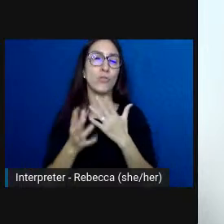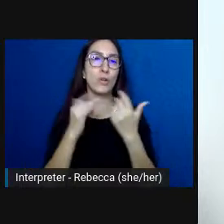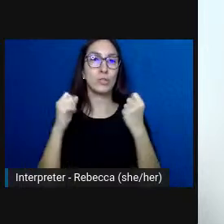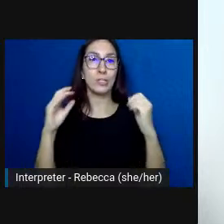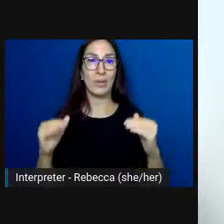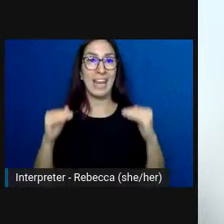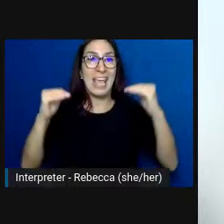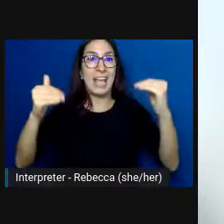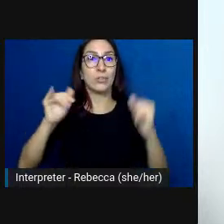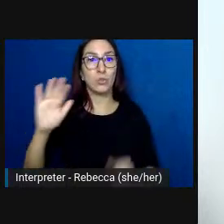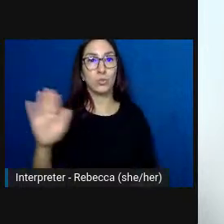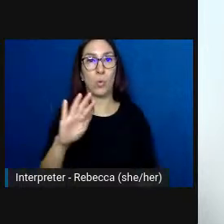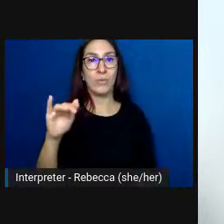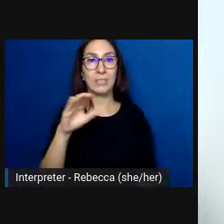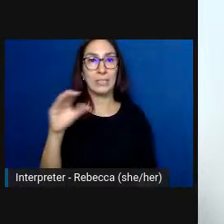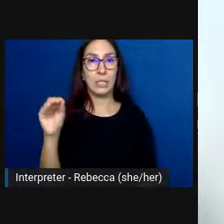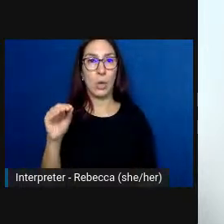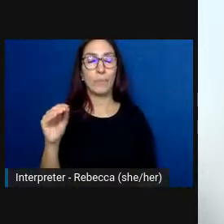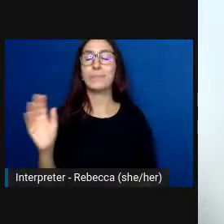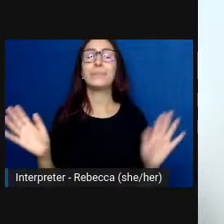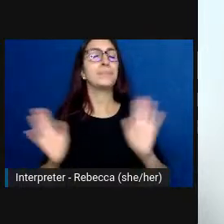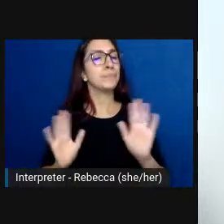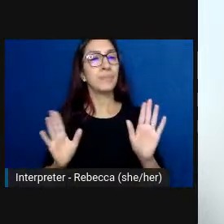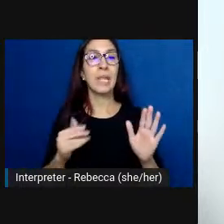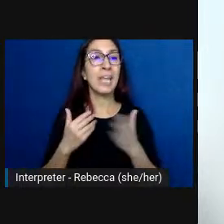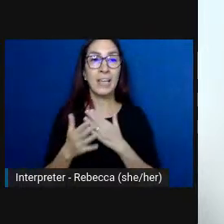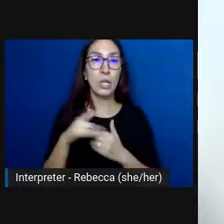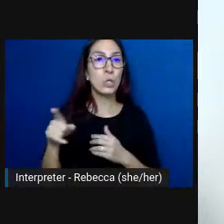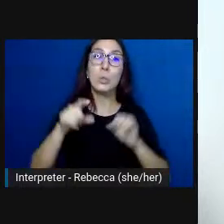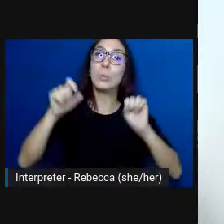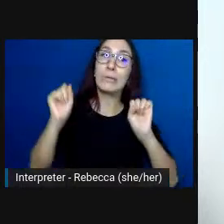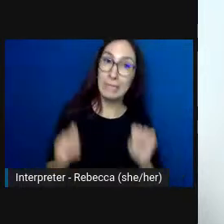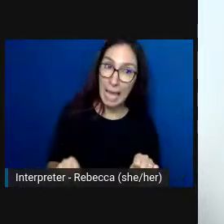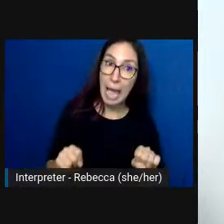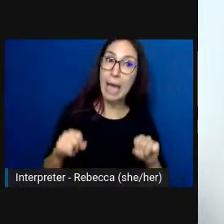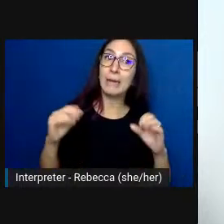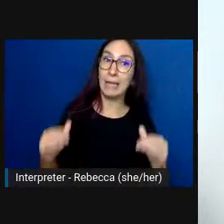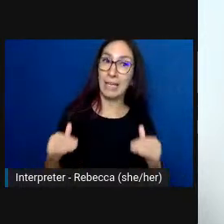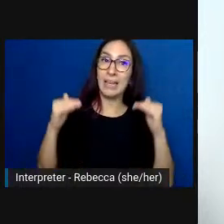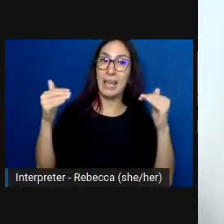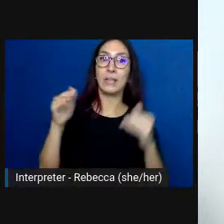put words in the ALT TEXT field. Although you are trying to enhance